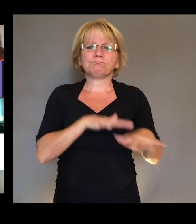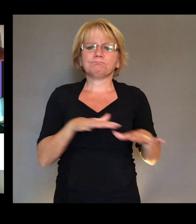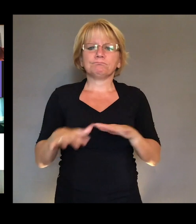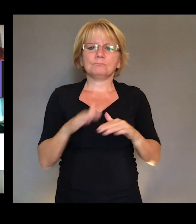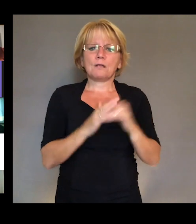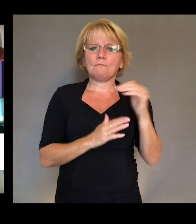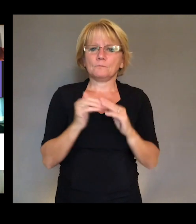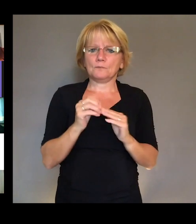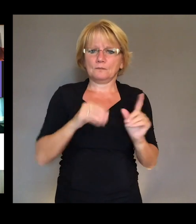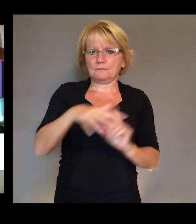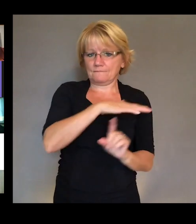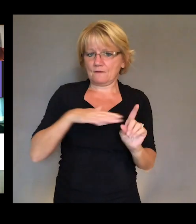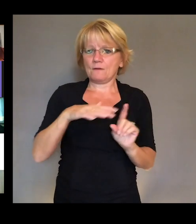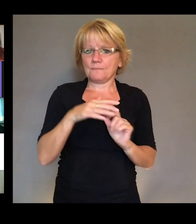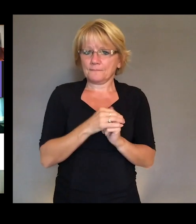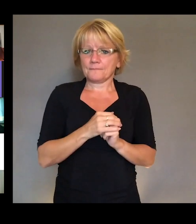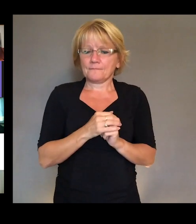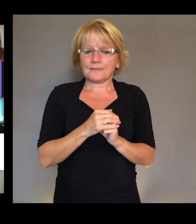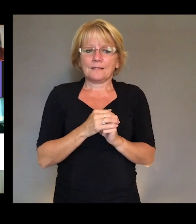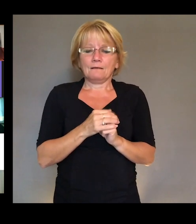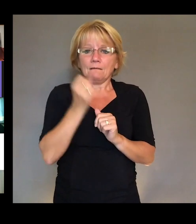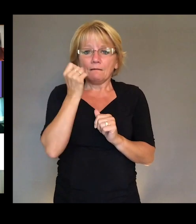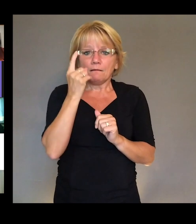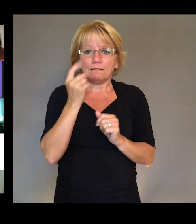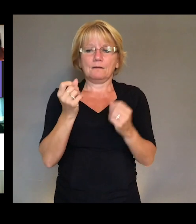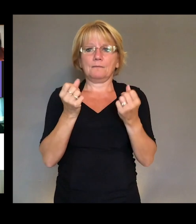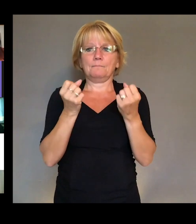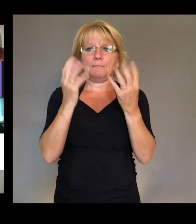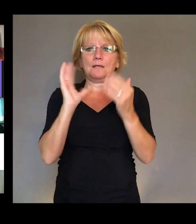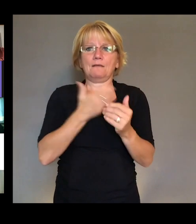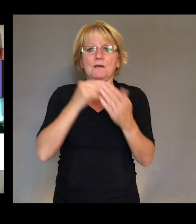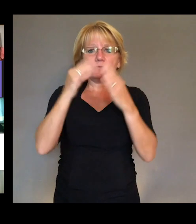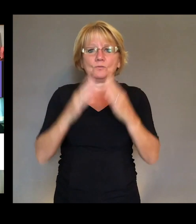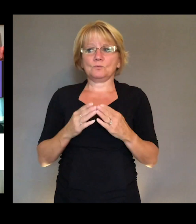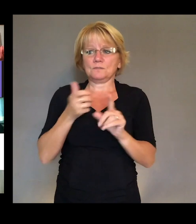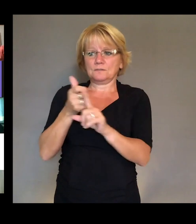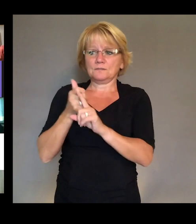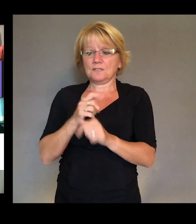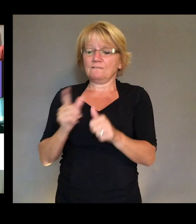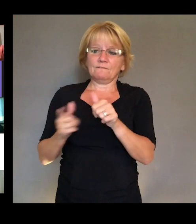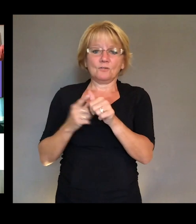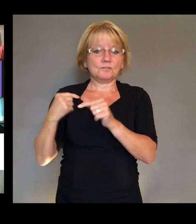and comforting environment for them to be in. And when you consider a lot of our students who are maybe first on college students,